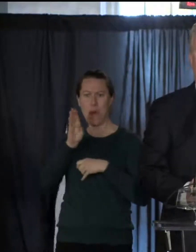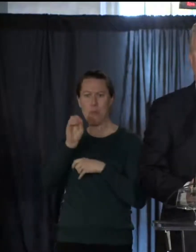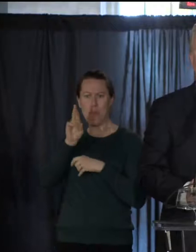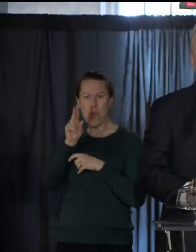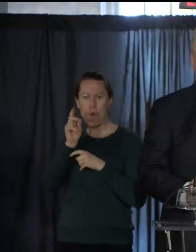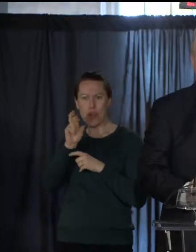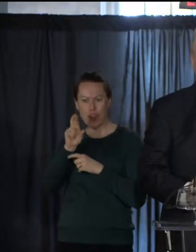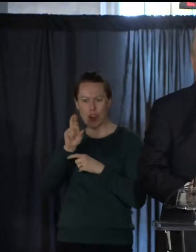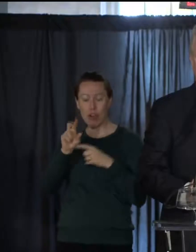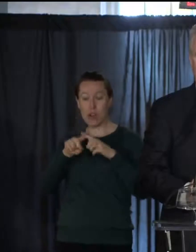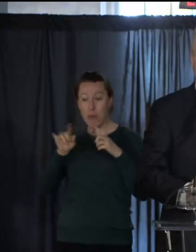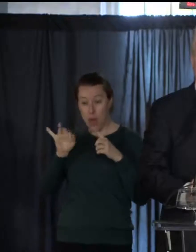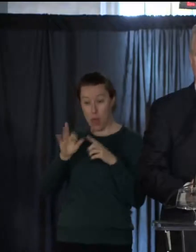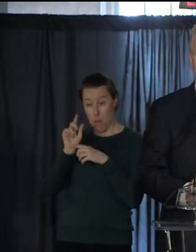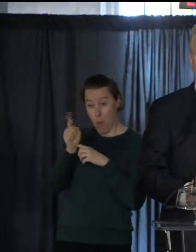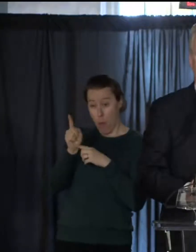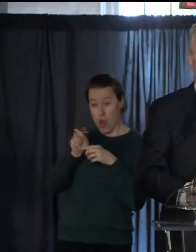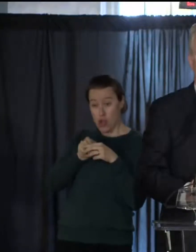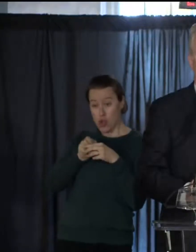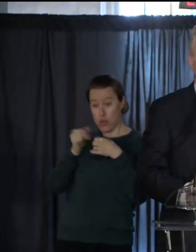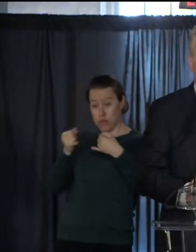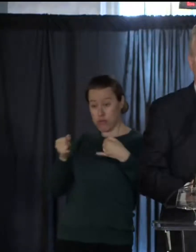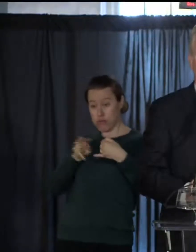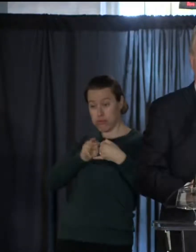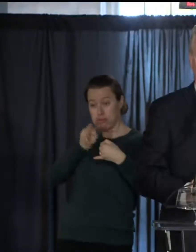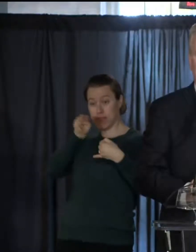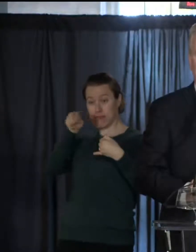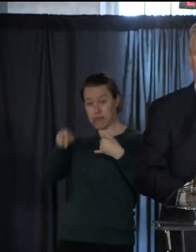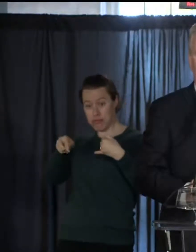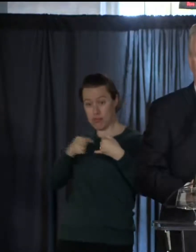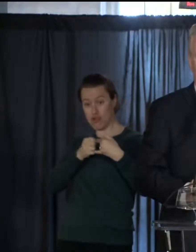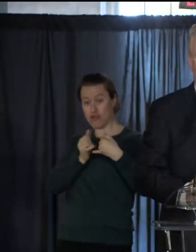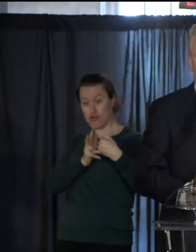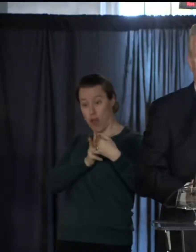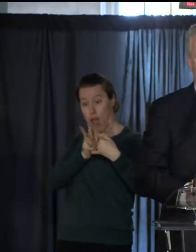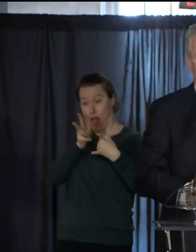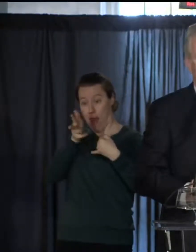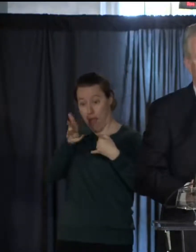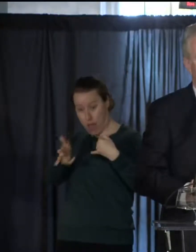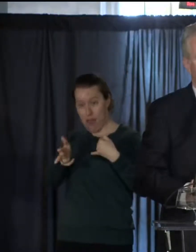PROFOUND AND THE DIFFERENCES RESULT IN A GREAT INJUSTICE, AND